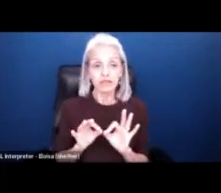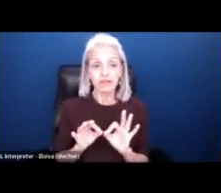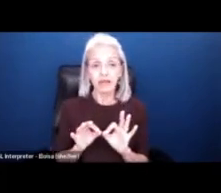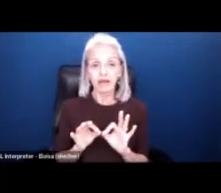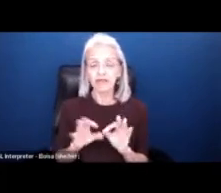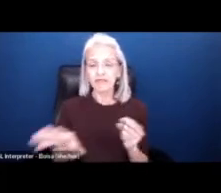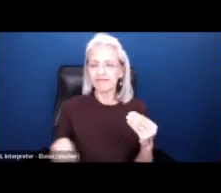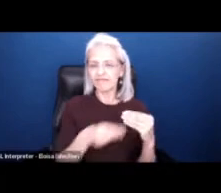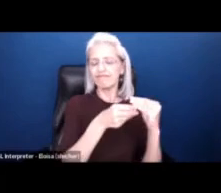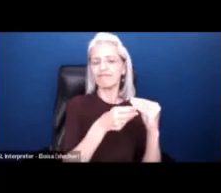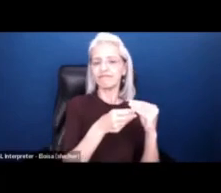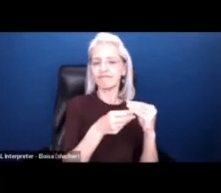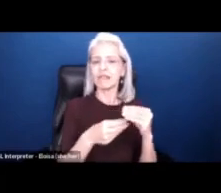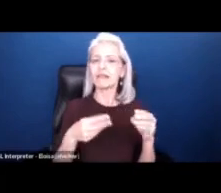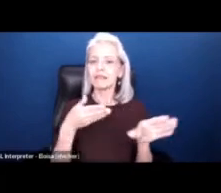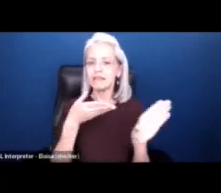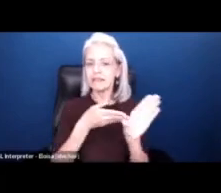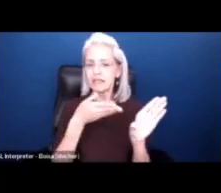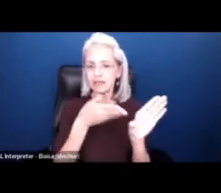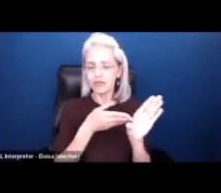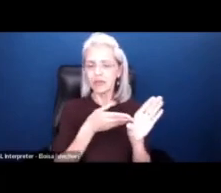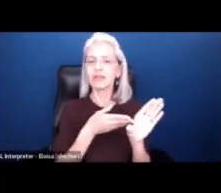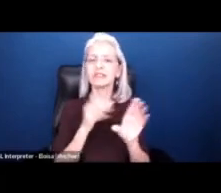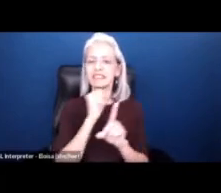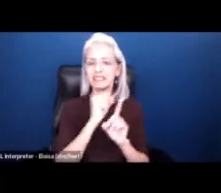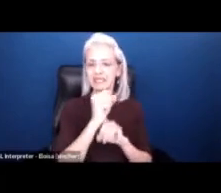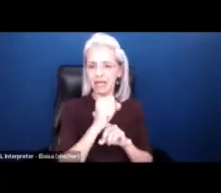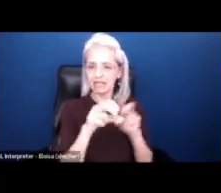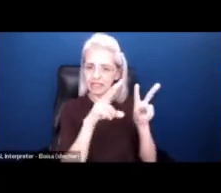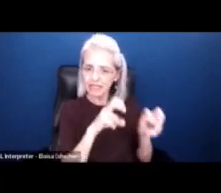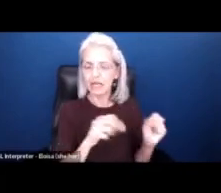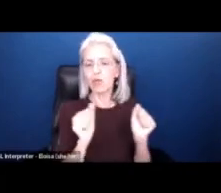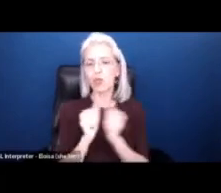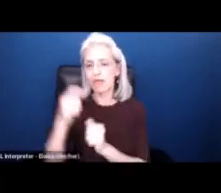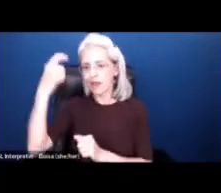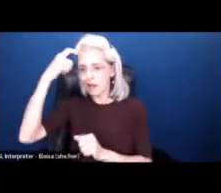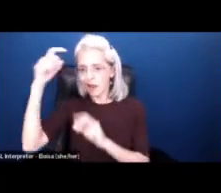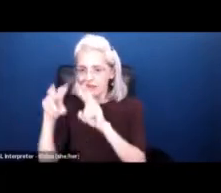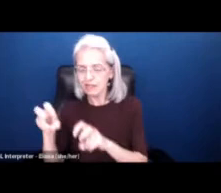psychiatric mental status exams with cognitive assessment can not be understated. It is